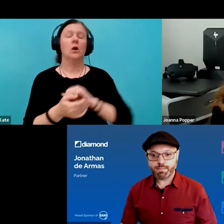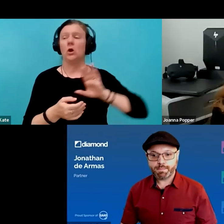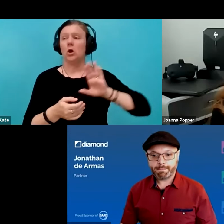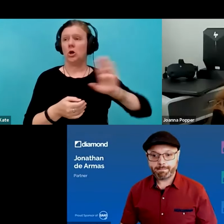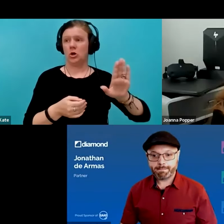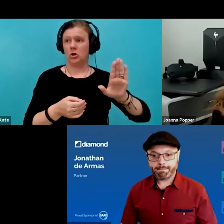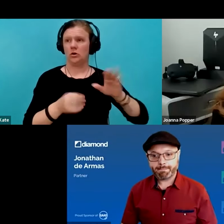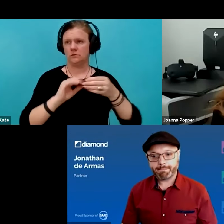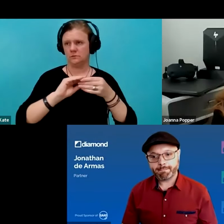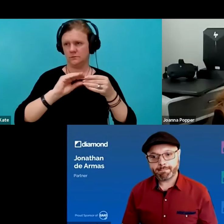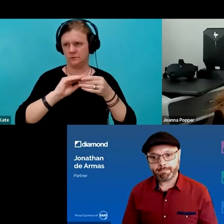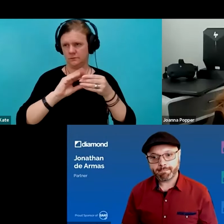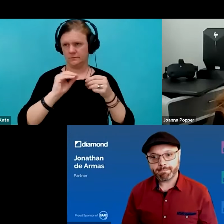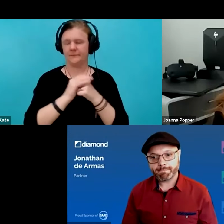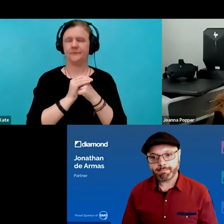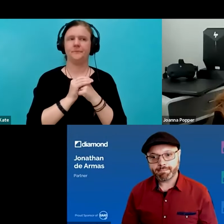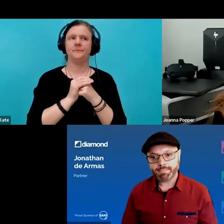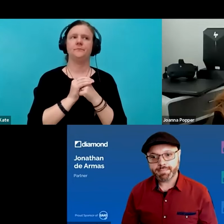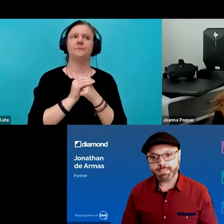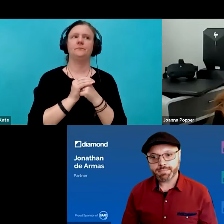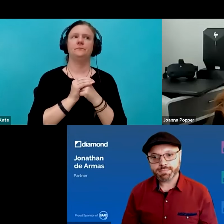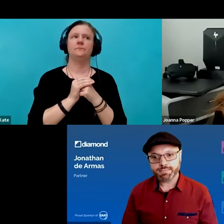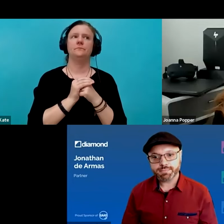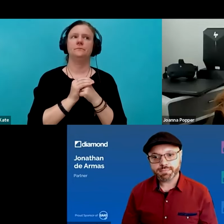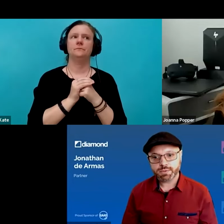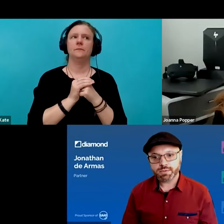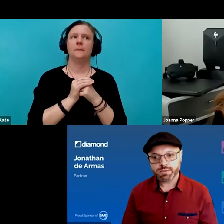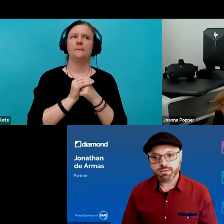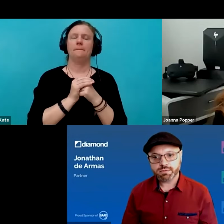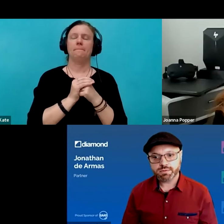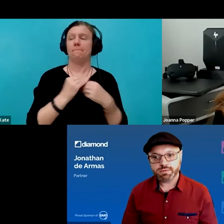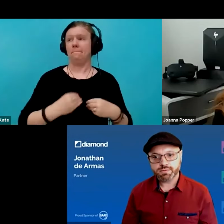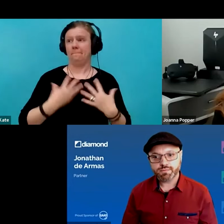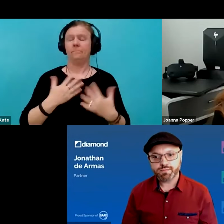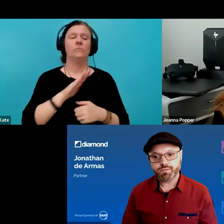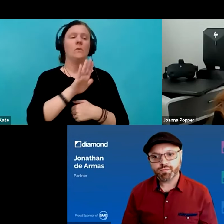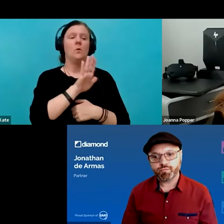story, her, origin story in VR is also really inspiring her mother, sadly,